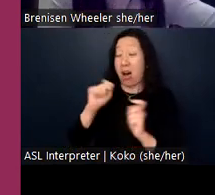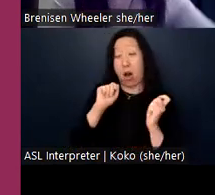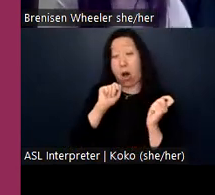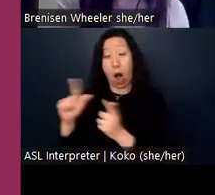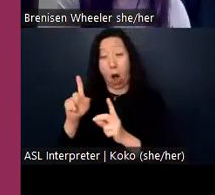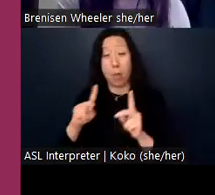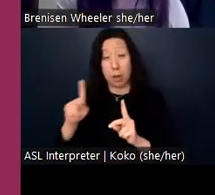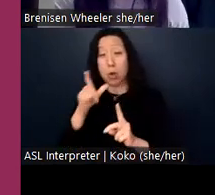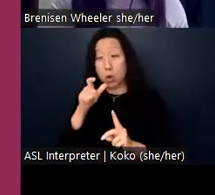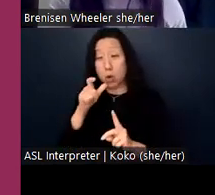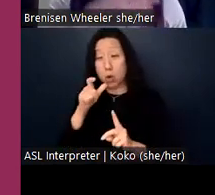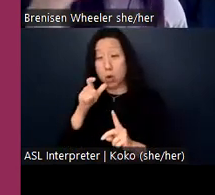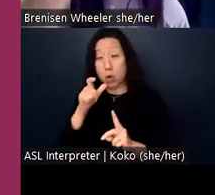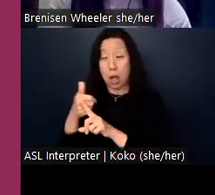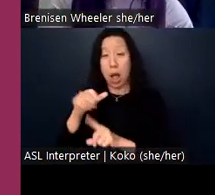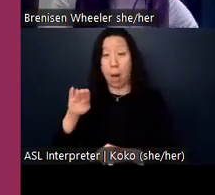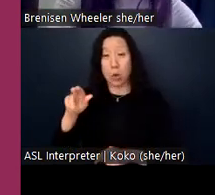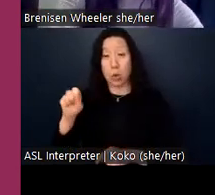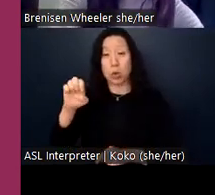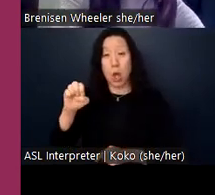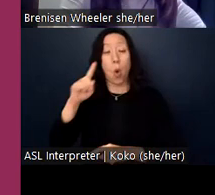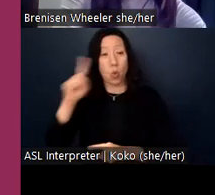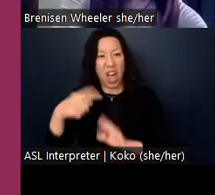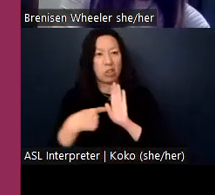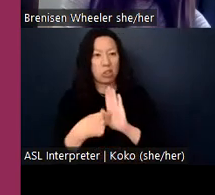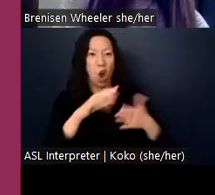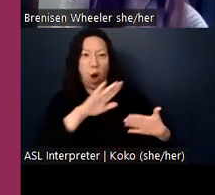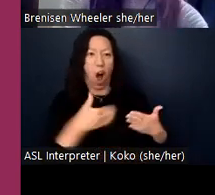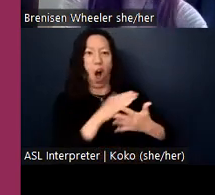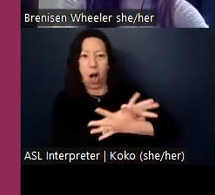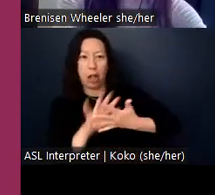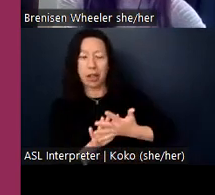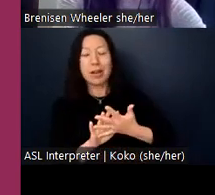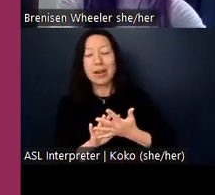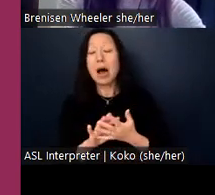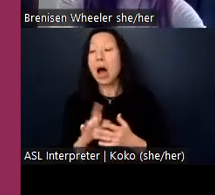all of these traits, and not everyone who exhibits some of these traits is the recent